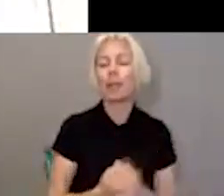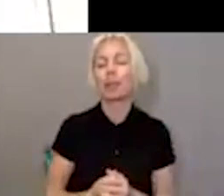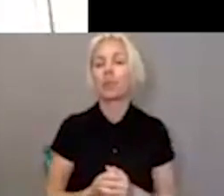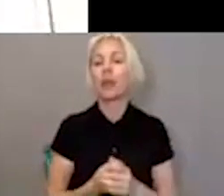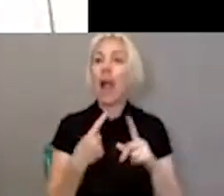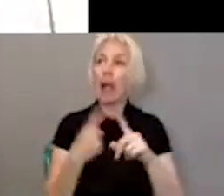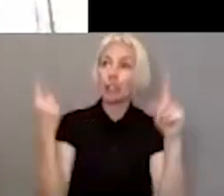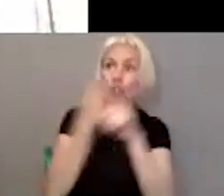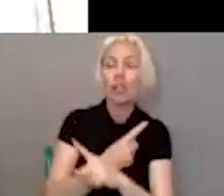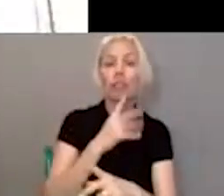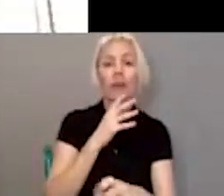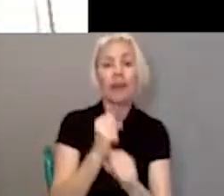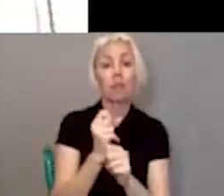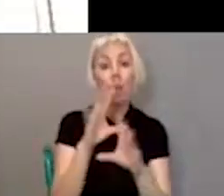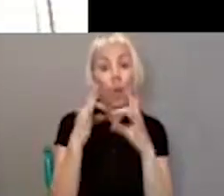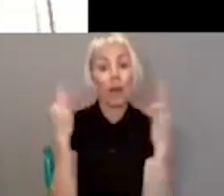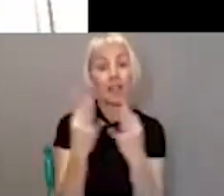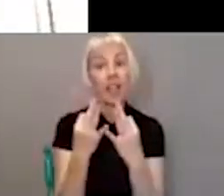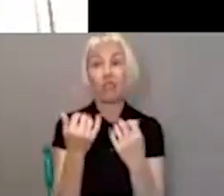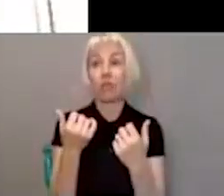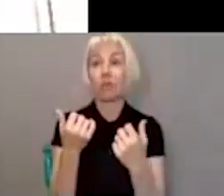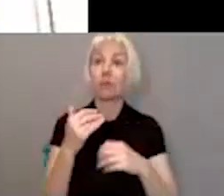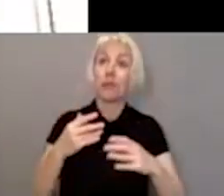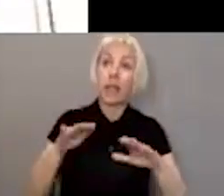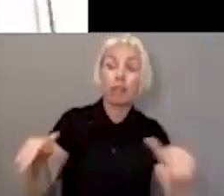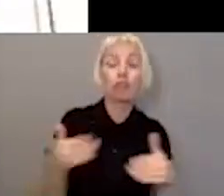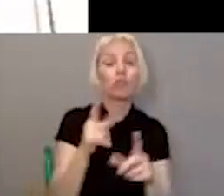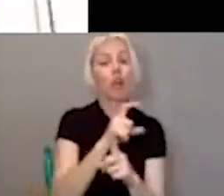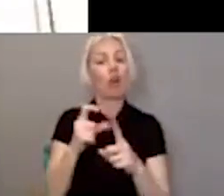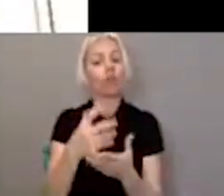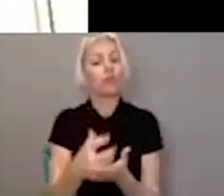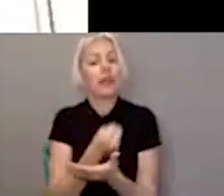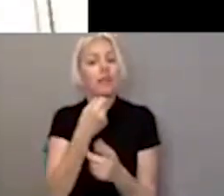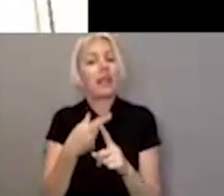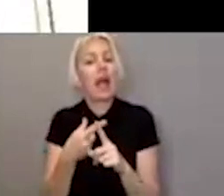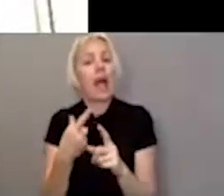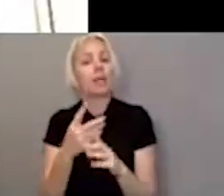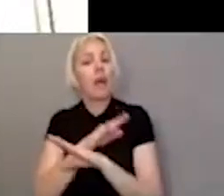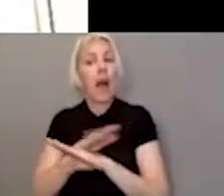safety, racism but the accountability, and absolutely shared access to data and information